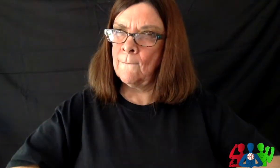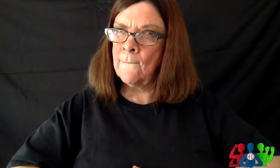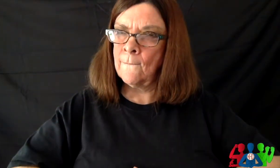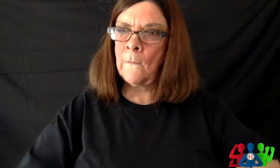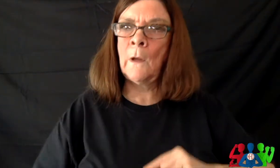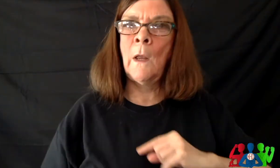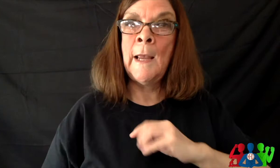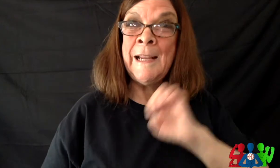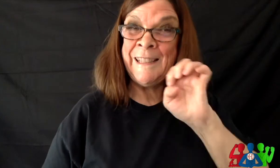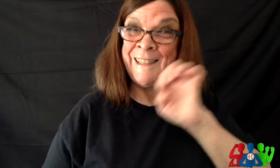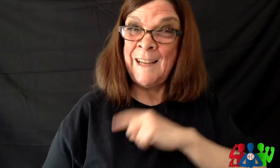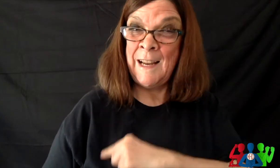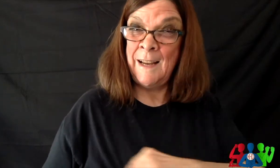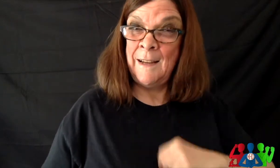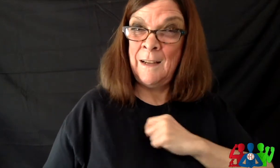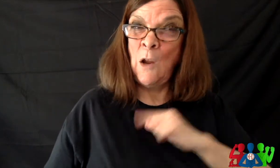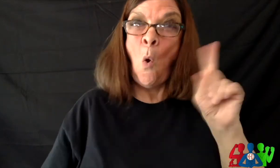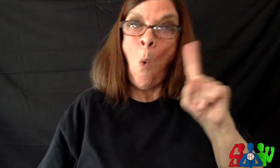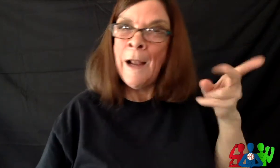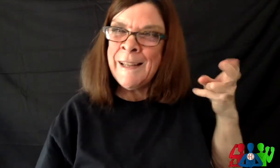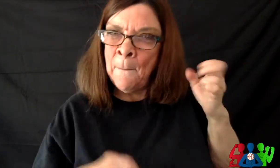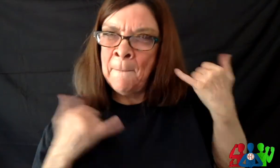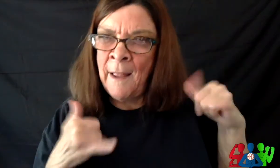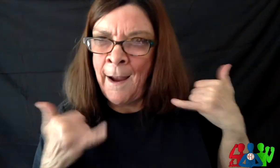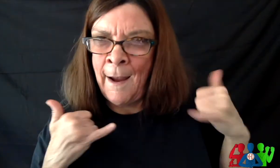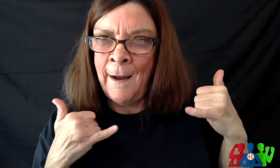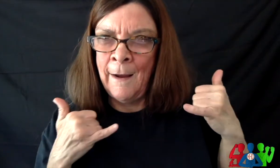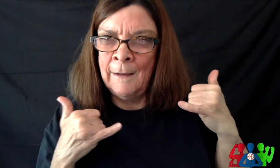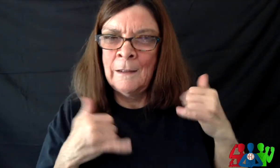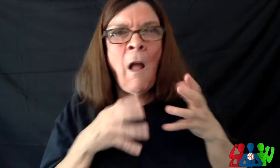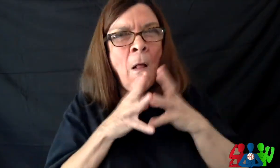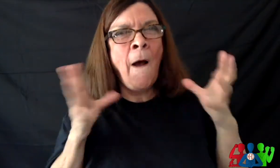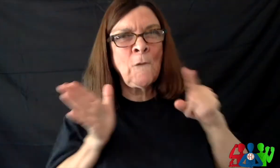uniforms may have looked like. They didn't have buttons on the uniforms. They had those X's